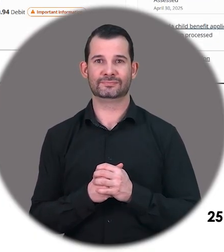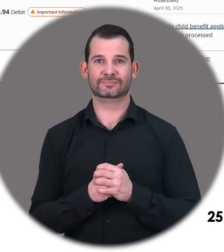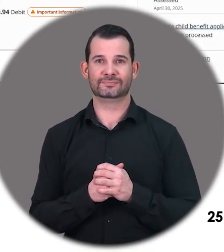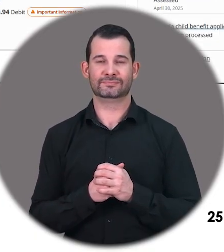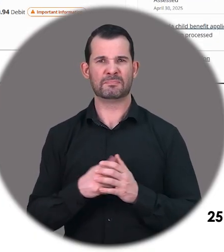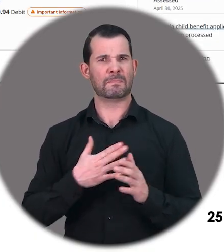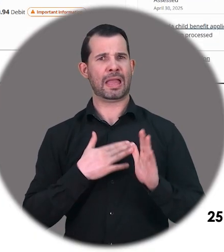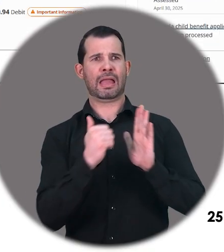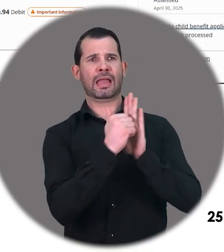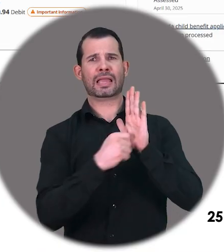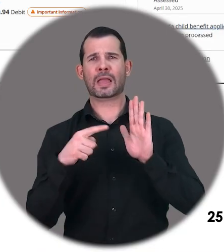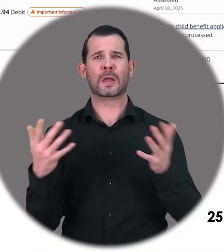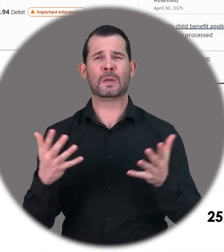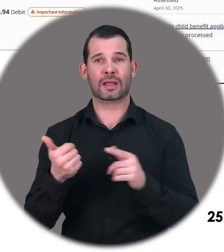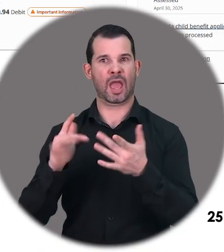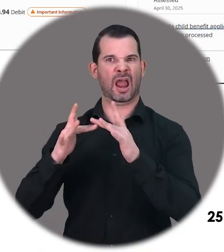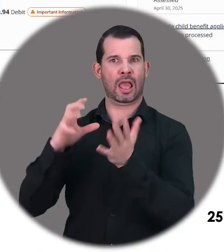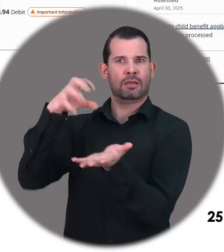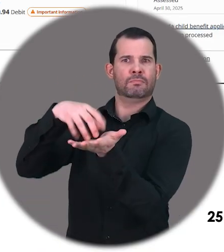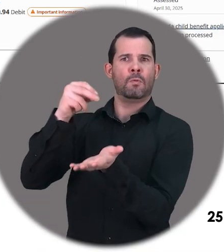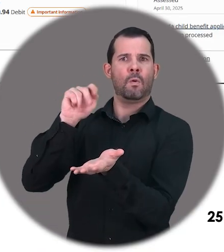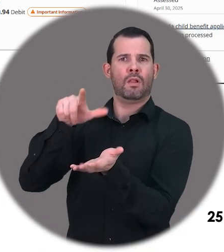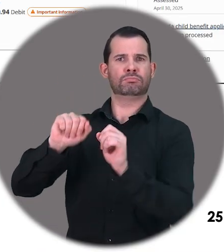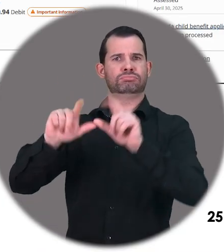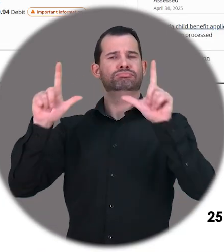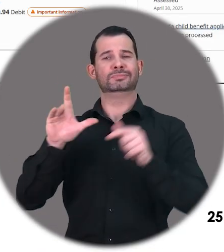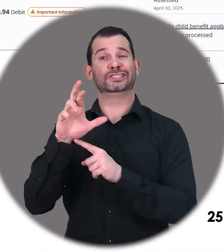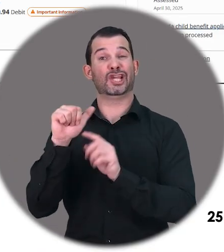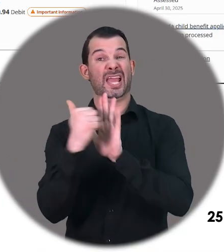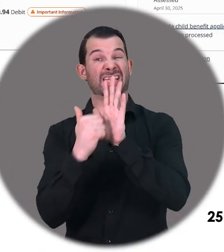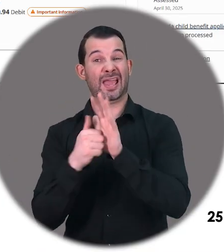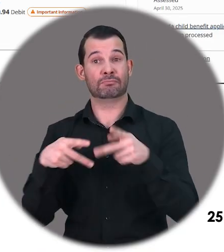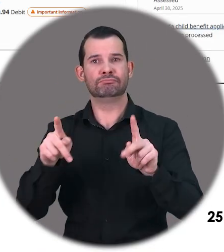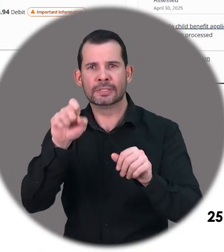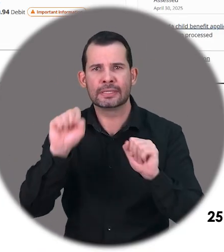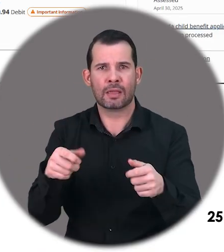My Account is an online portal in your CRA account that lets you manage